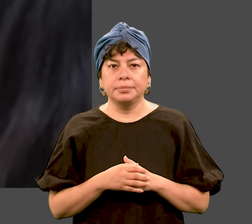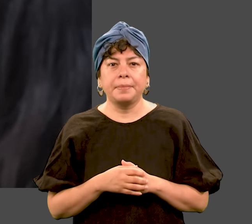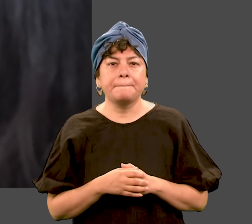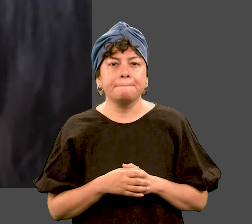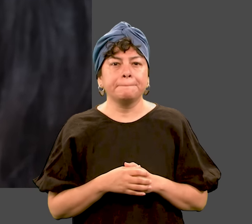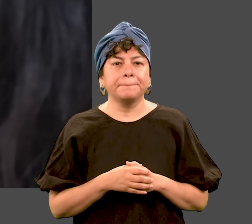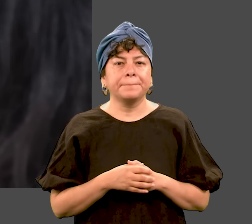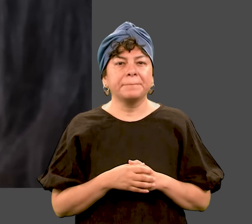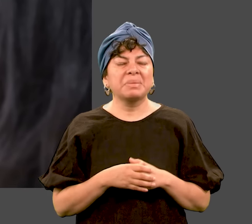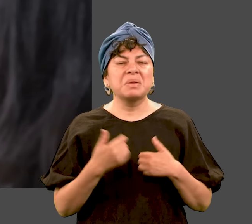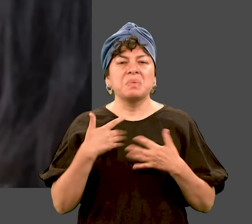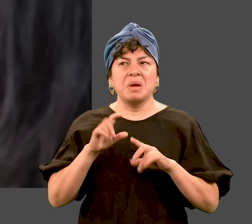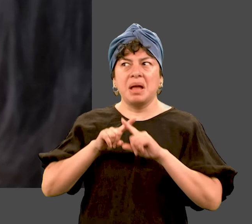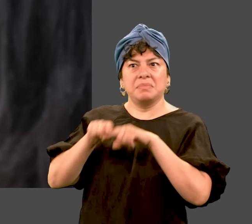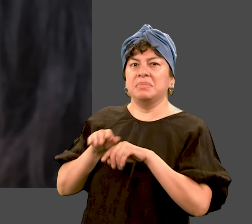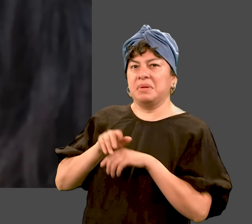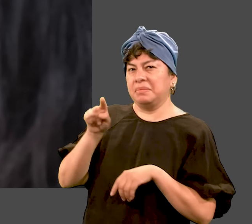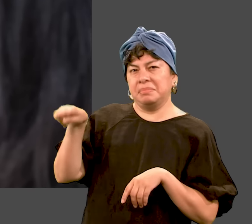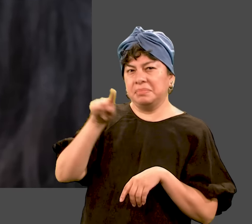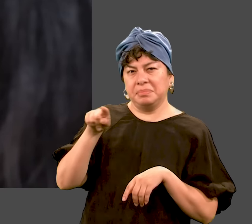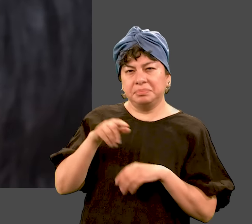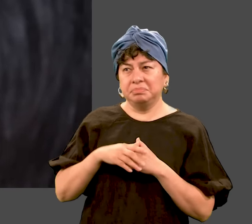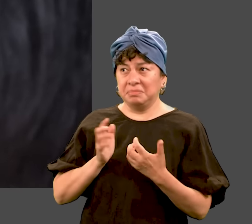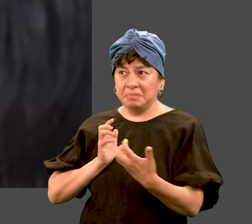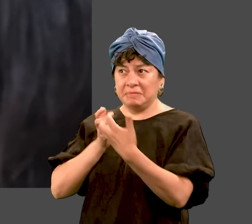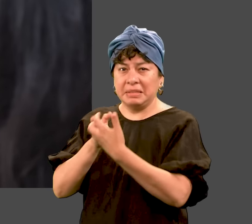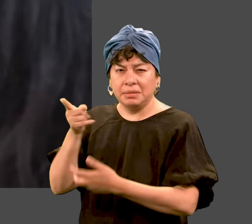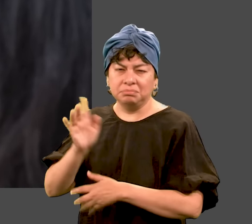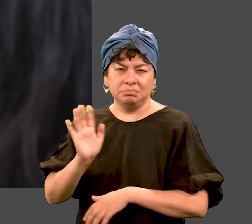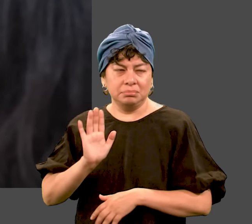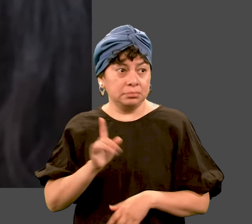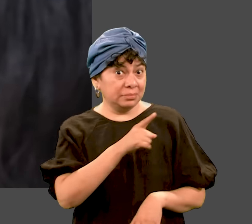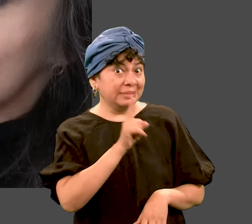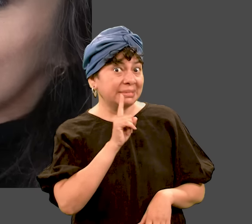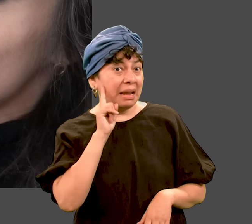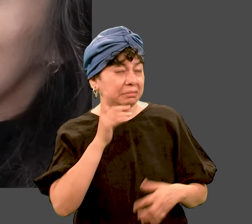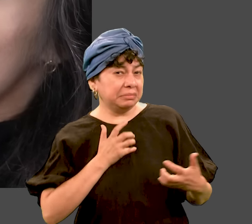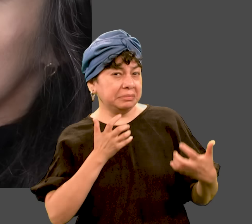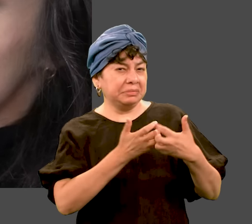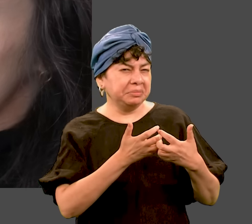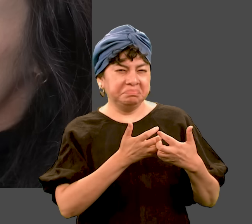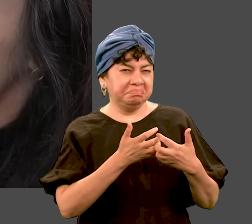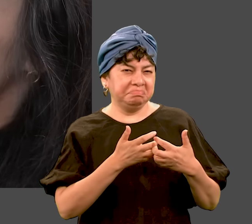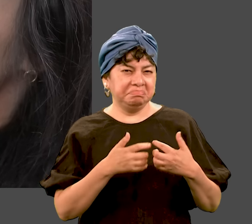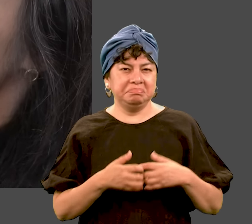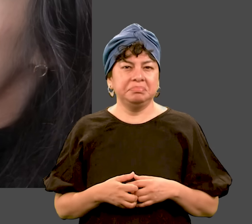hearing/sighted norms here. We're not gonna be abiding by Deaf norms either and people said, well then, what are we gonna do because